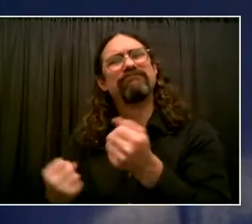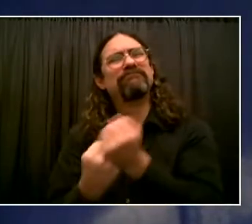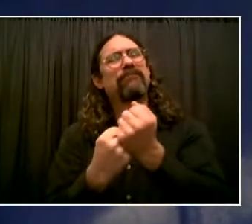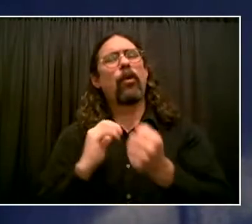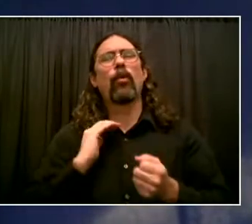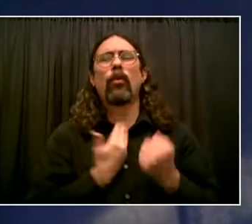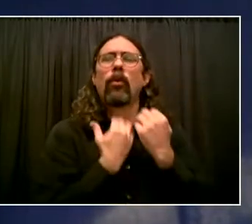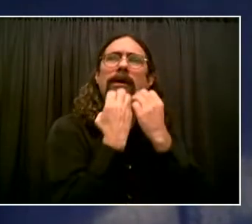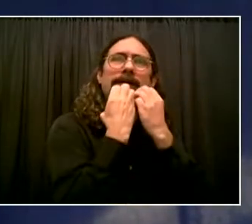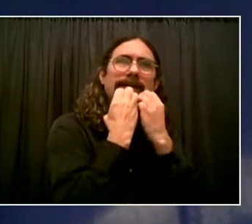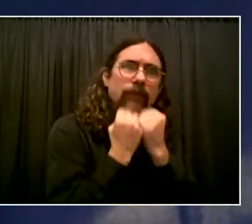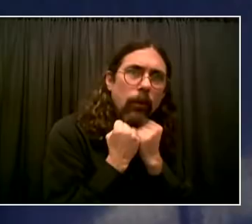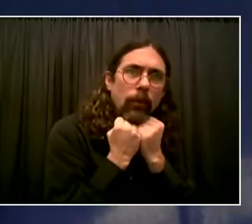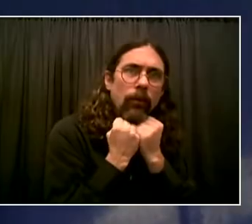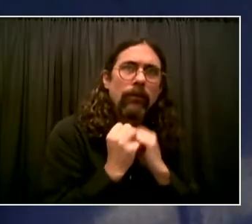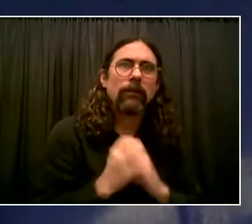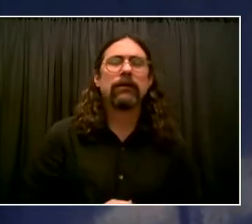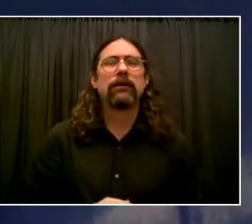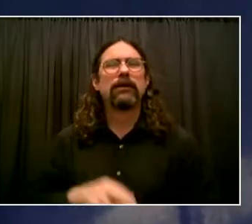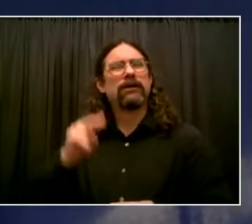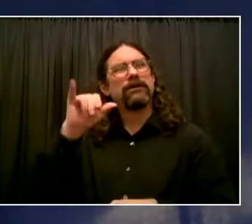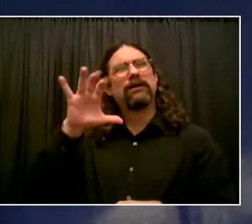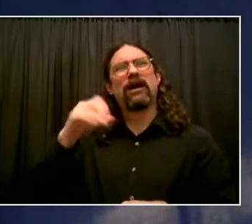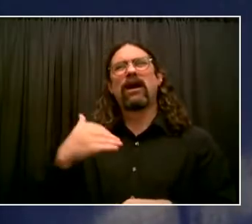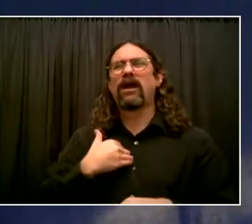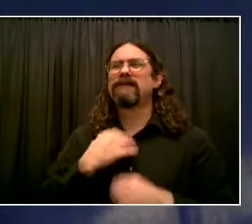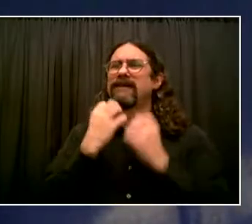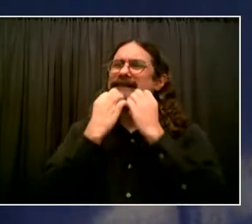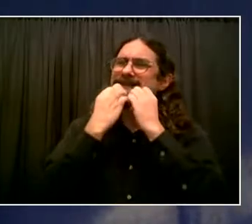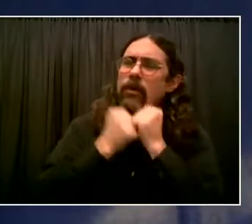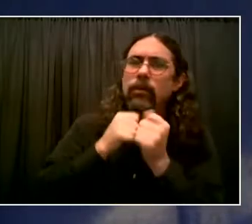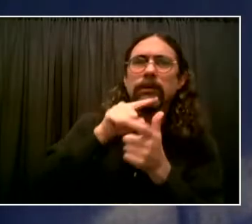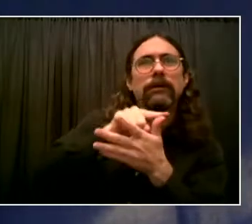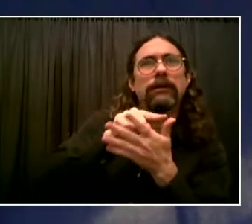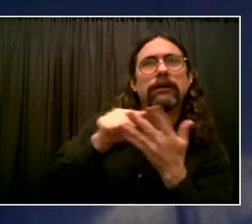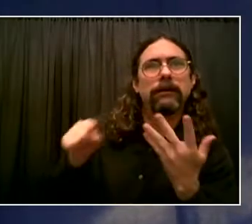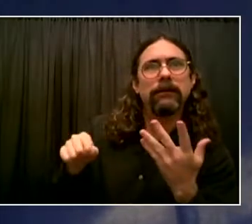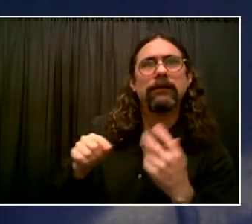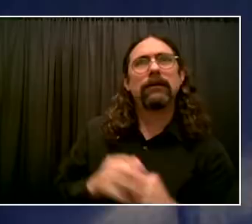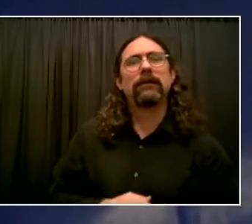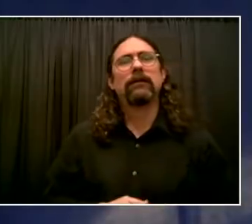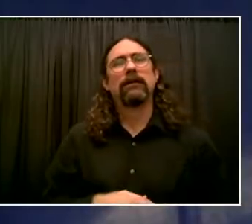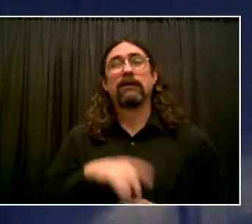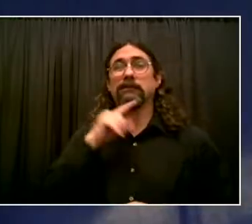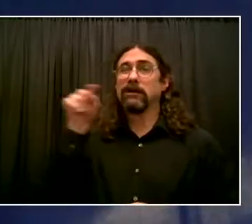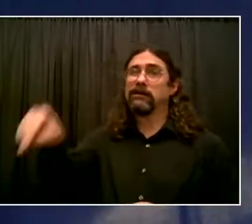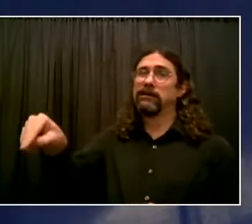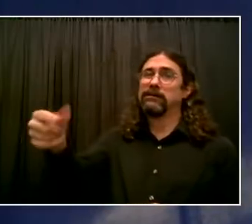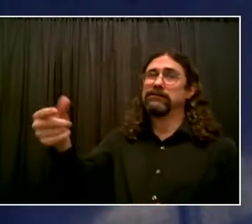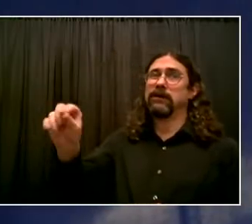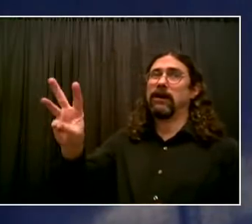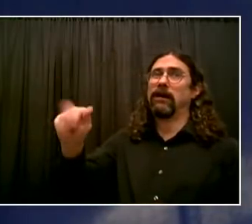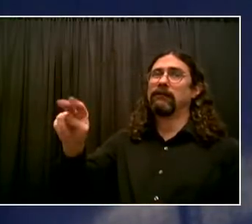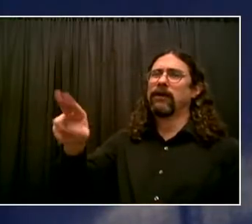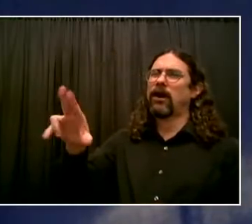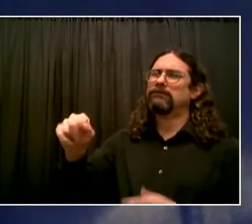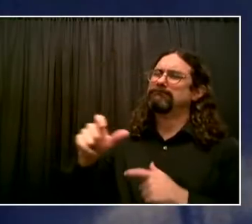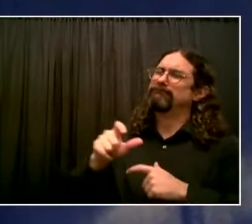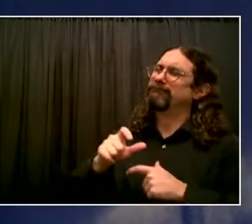THIS REZONING BEGAN IN COMMUNITY CONVERSATIONS NEARLY A DECADE AG O. THERE WERE PROBABLY MORE